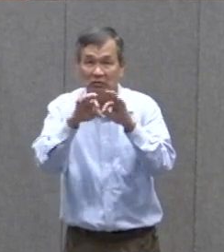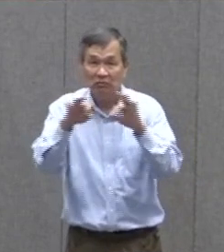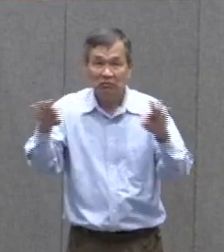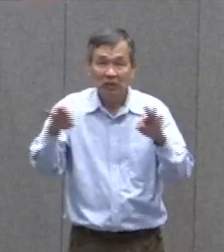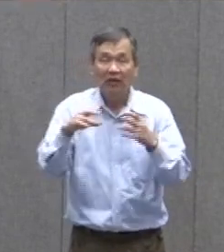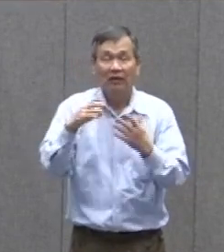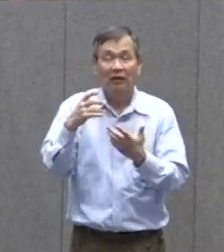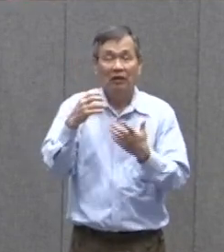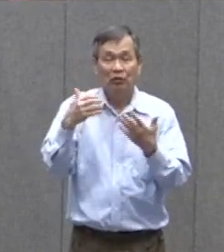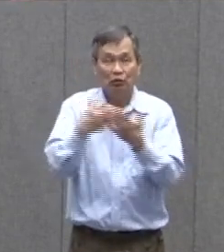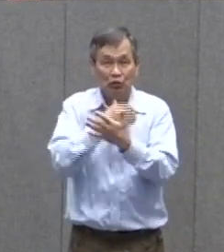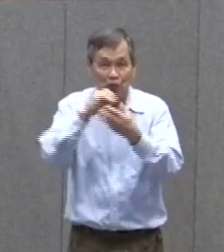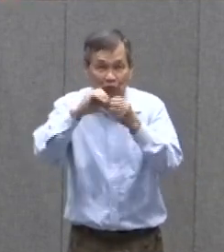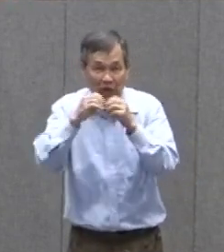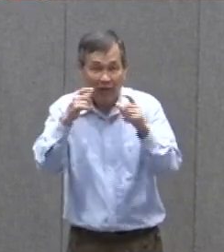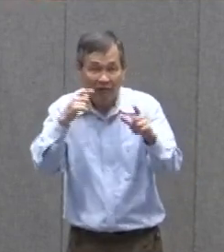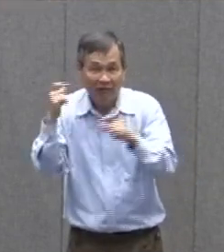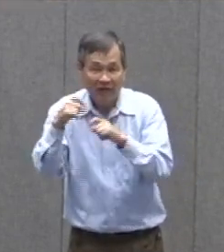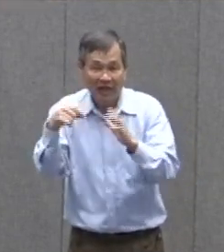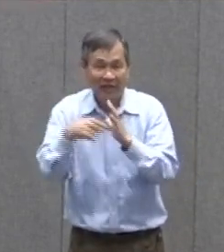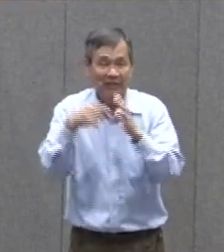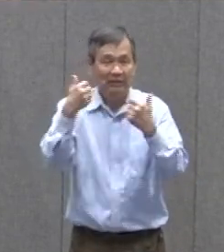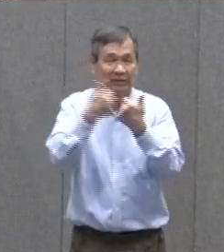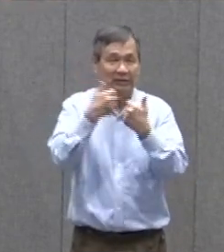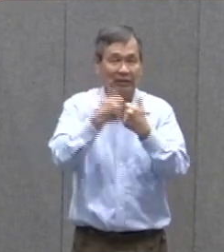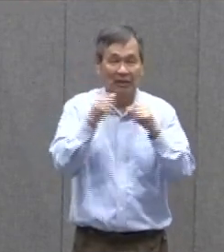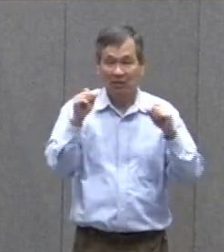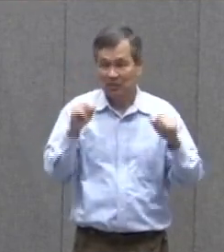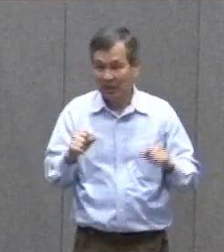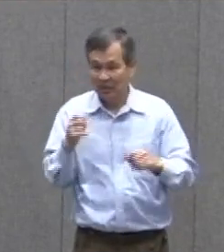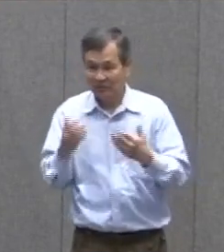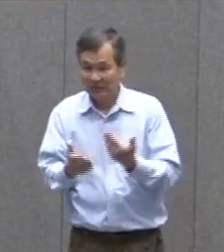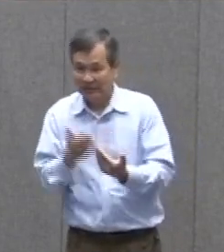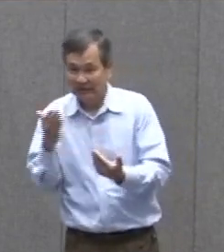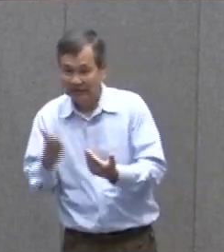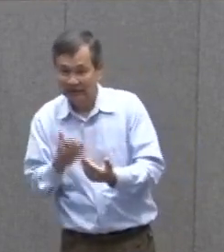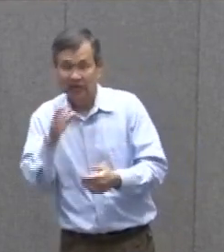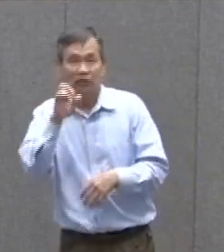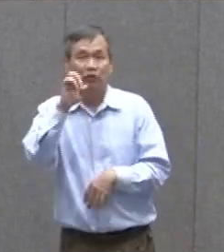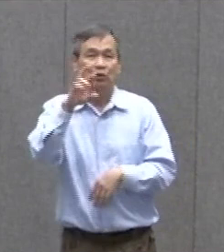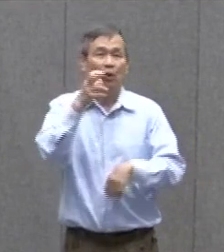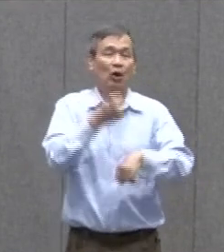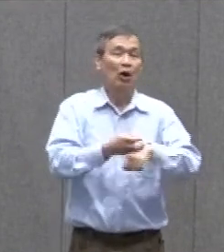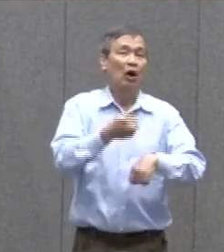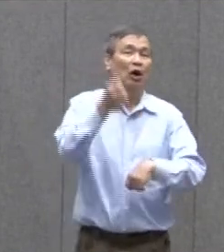So this game can be easier or harder depending on what numbers we include